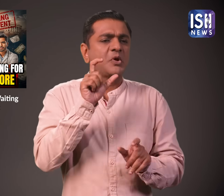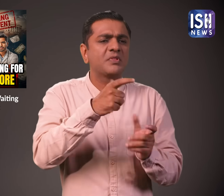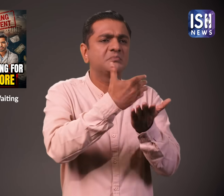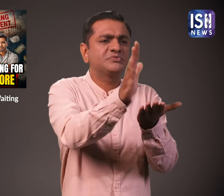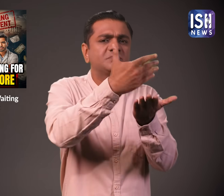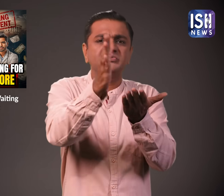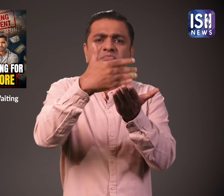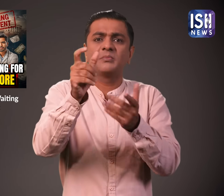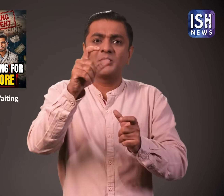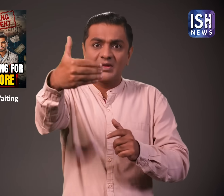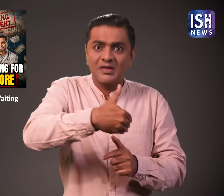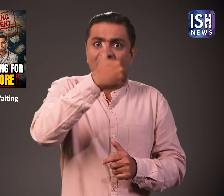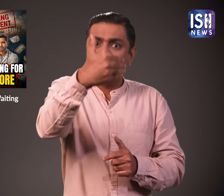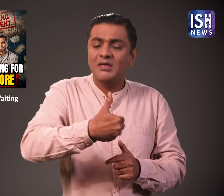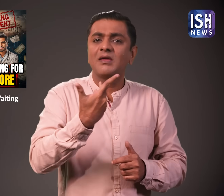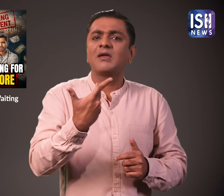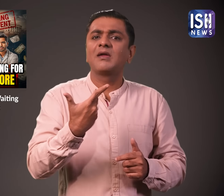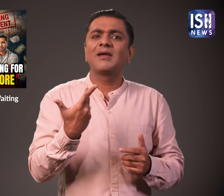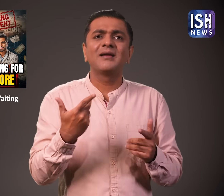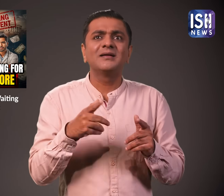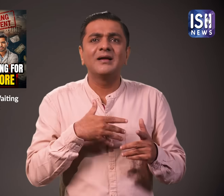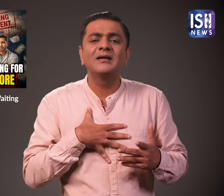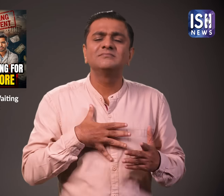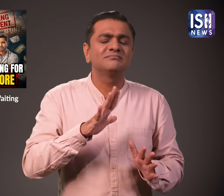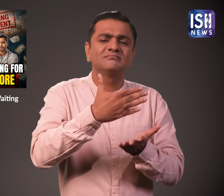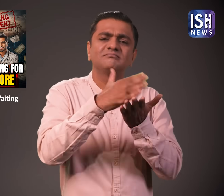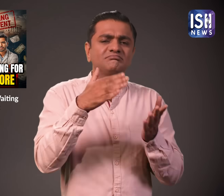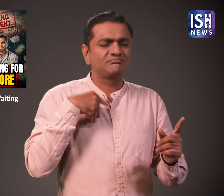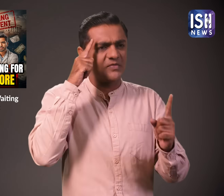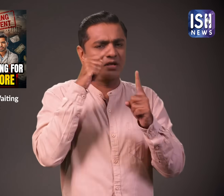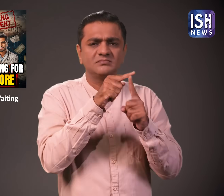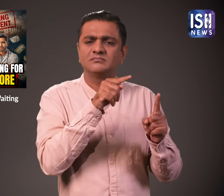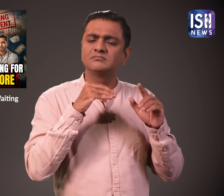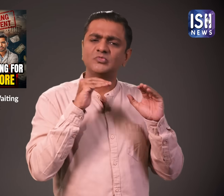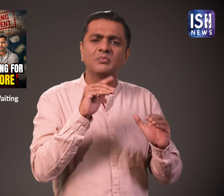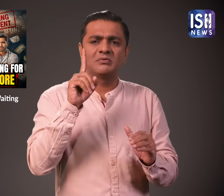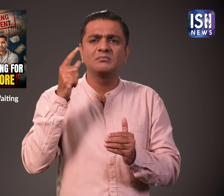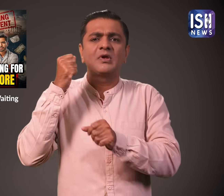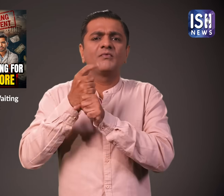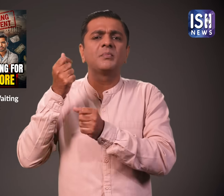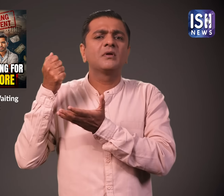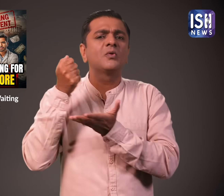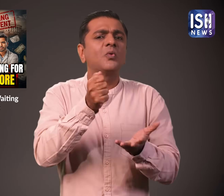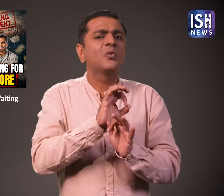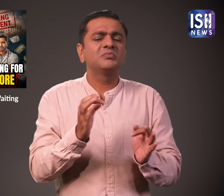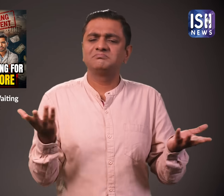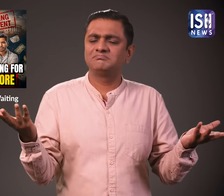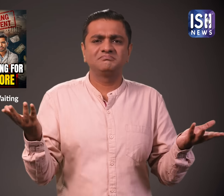Unfortunately, hospitals are forced to deny treatment. He agreed with this move due to non-payment.